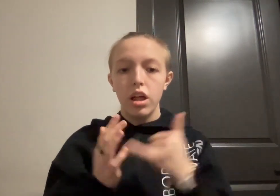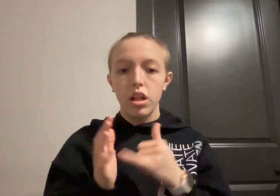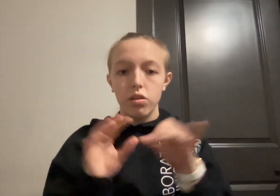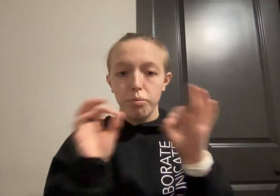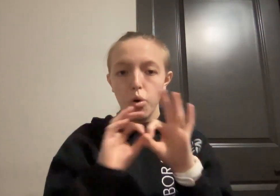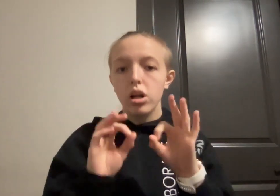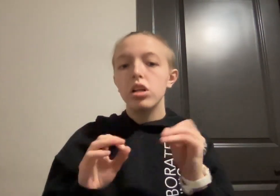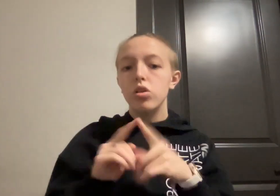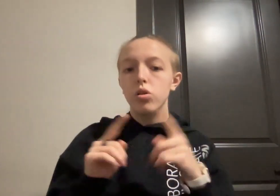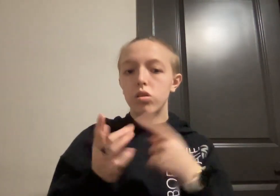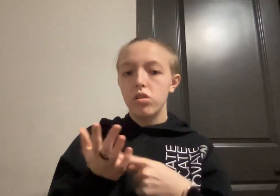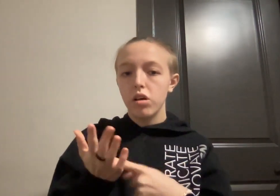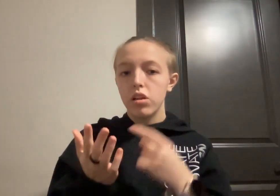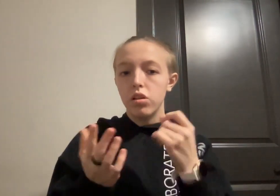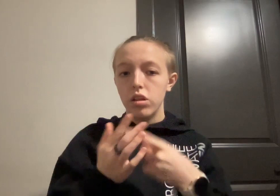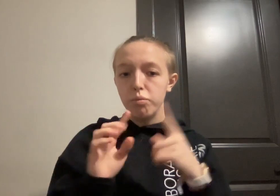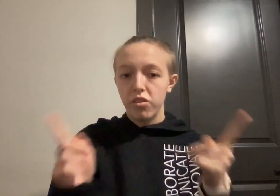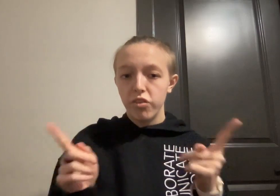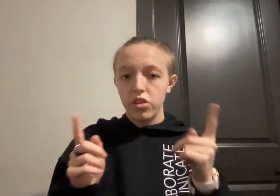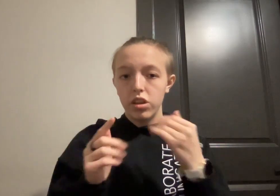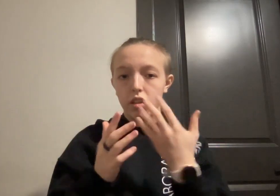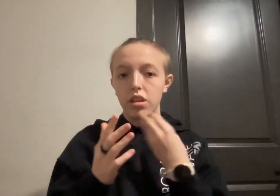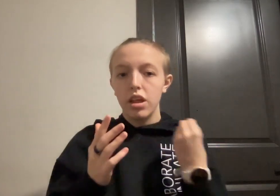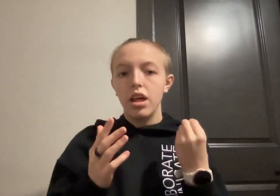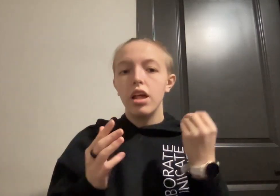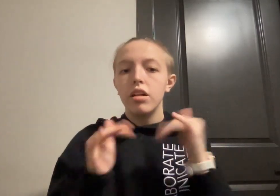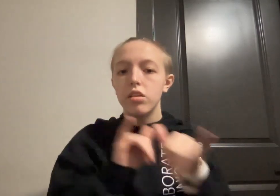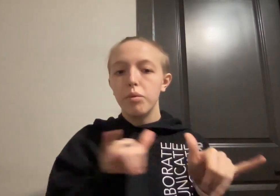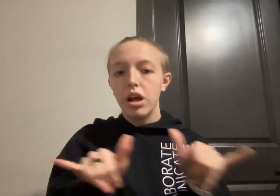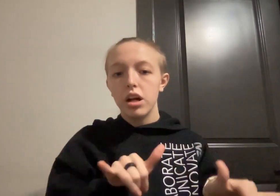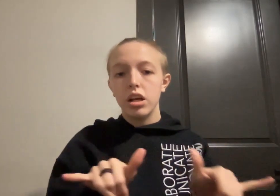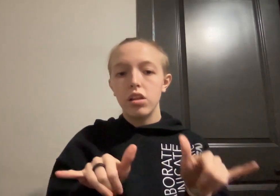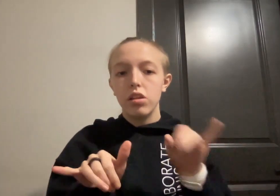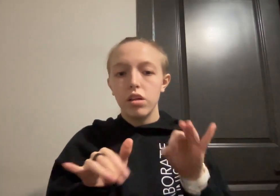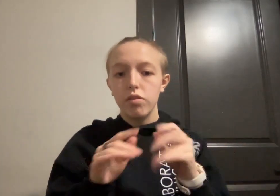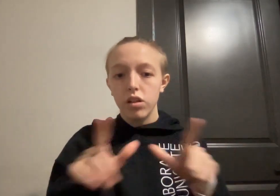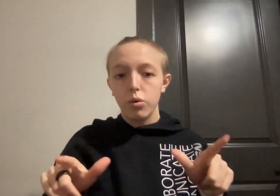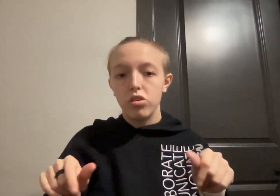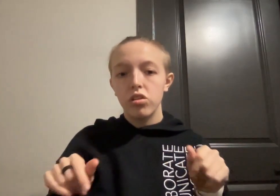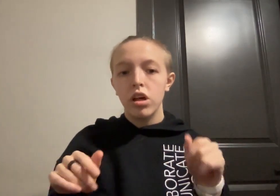It's important to discuss the differences and similarities of languages,